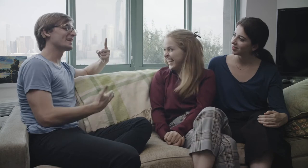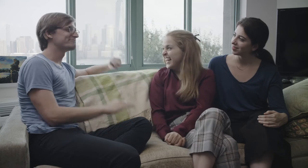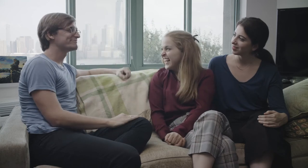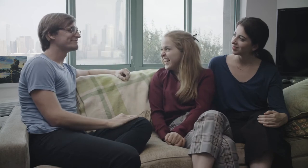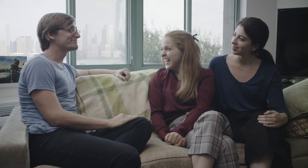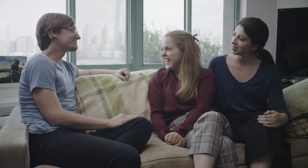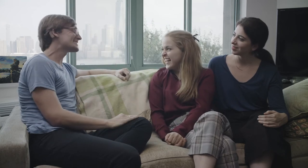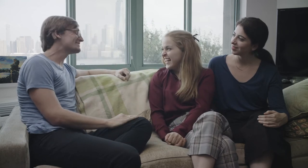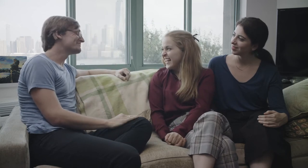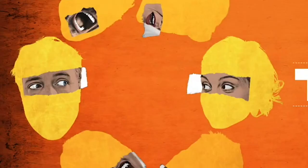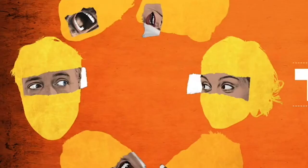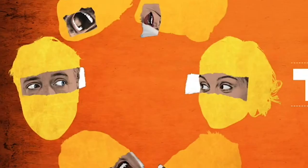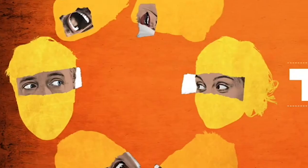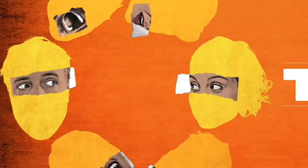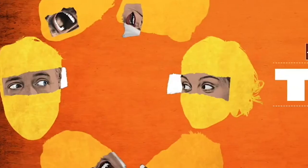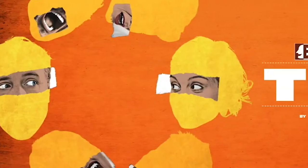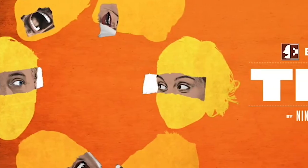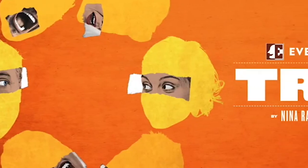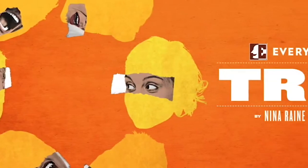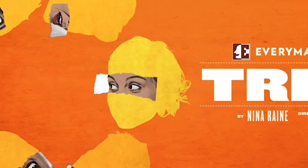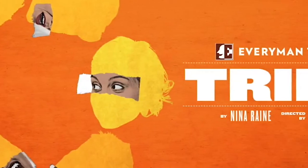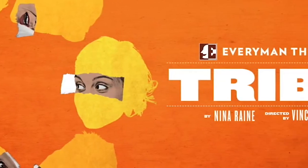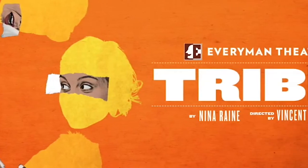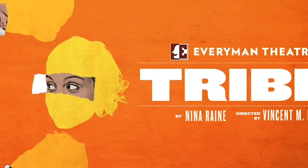Hey, I gotta say that. : So, Tribes is a play